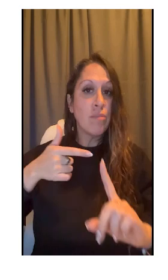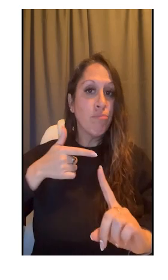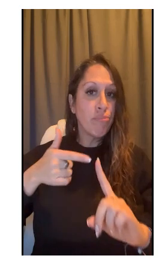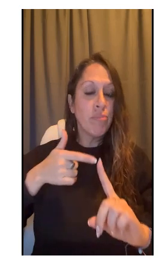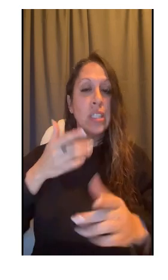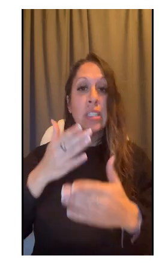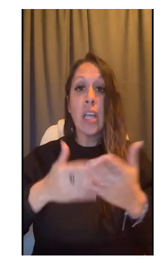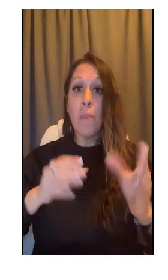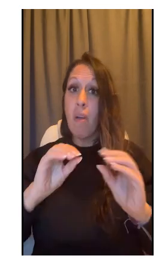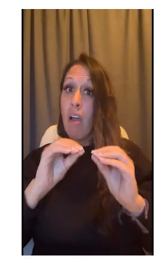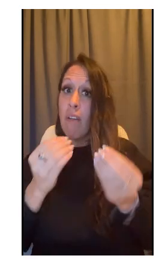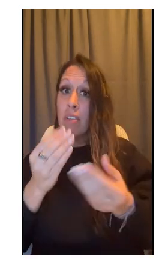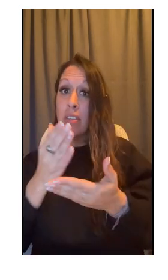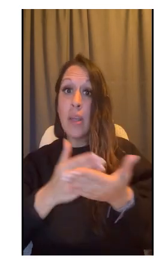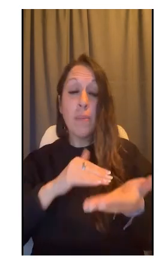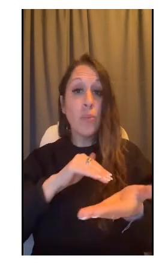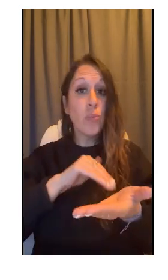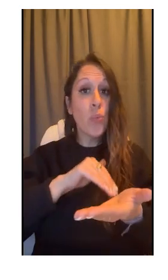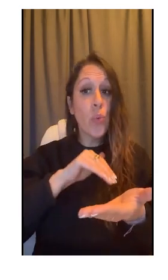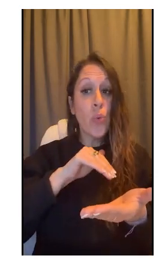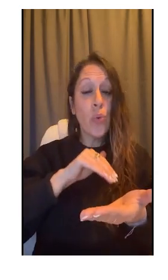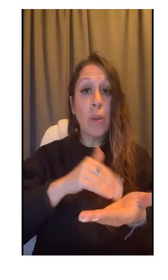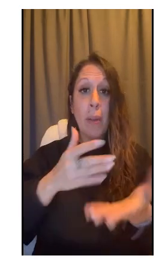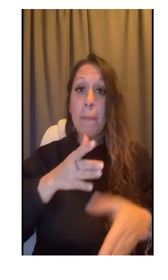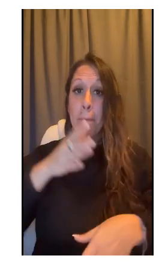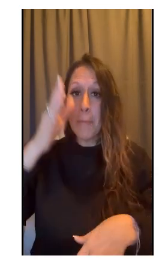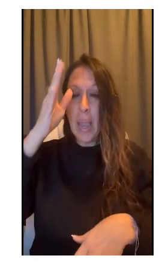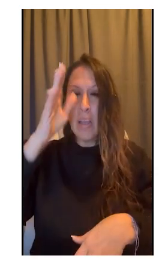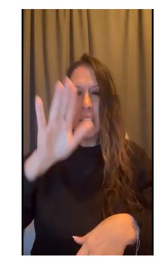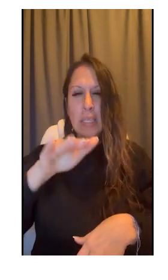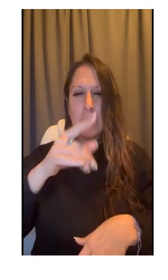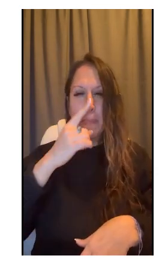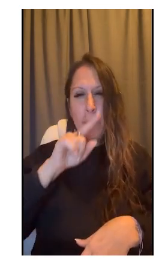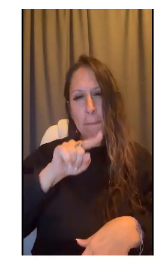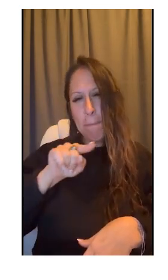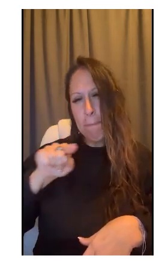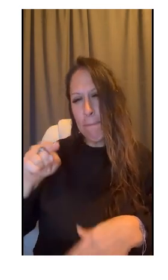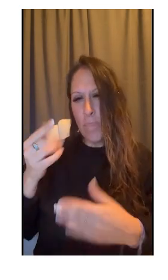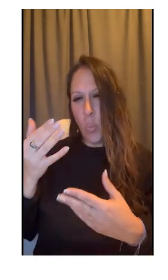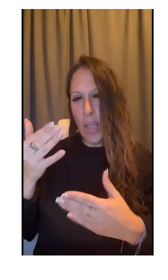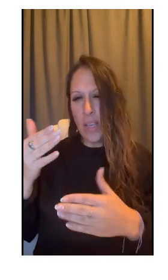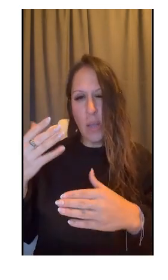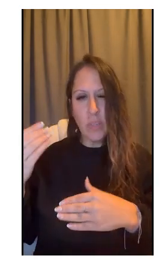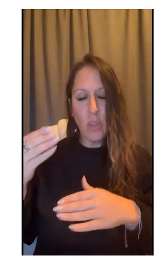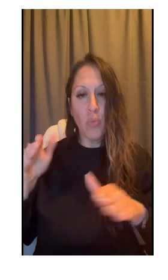and in some offices or with some providers, the parent might be asked to step out of the room.